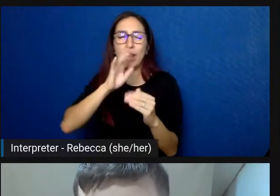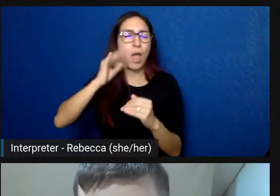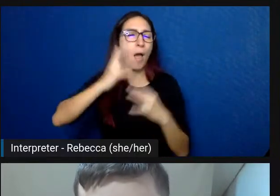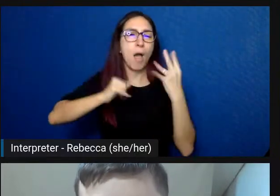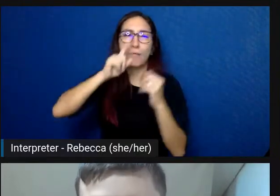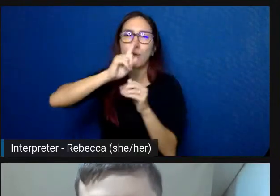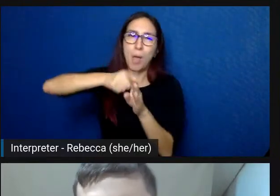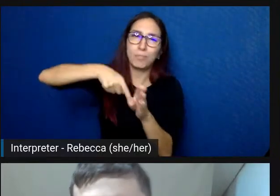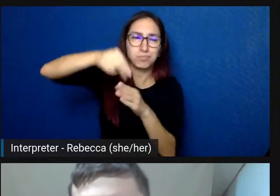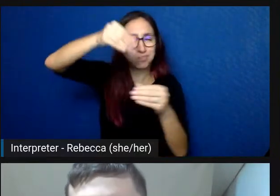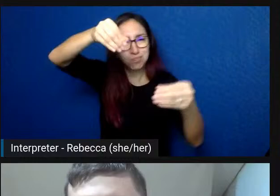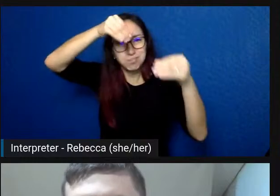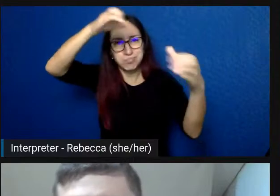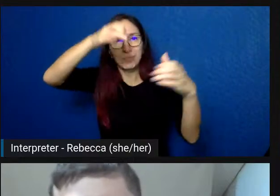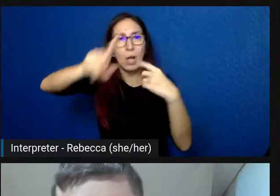And Picca is a